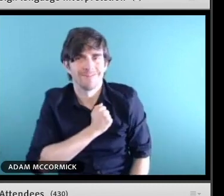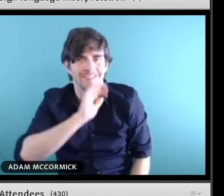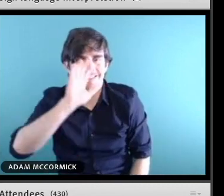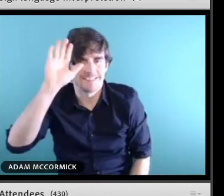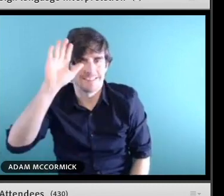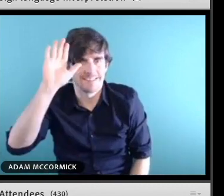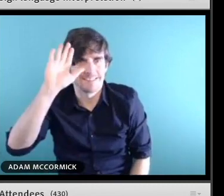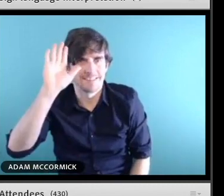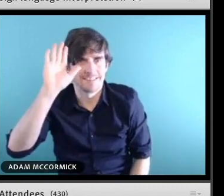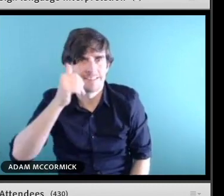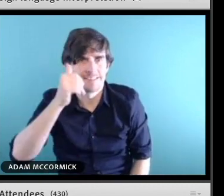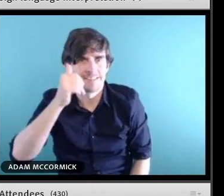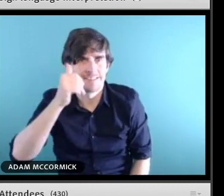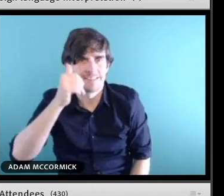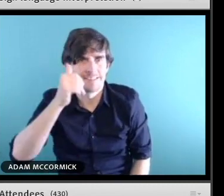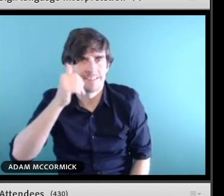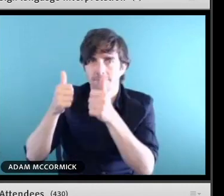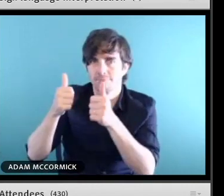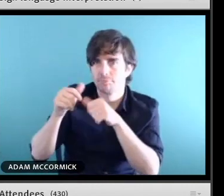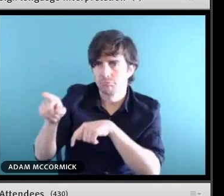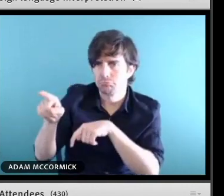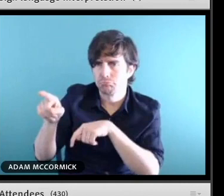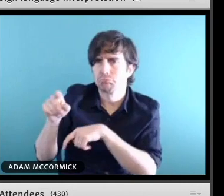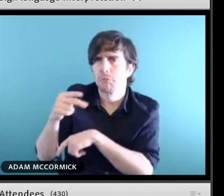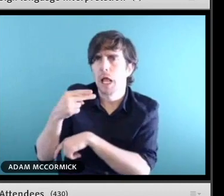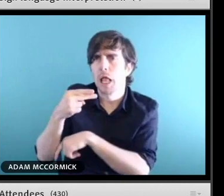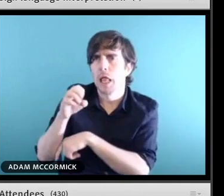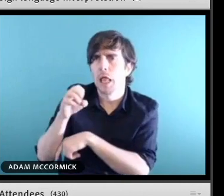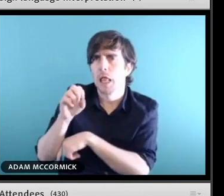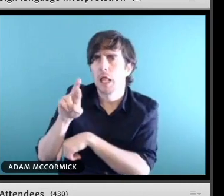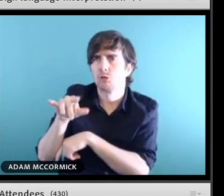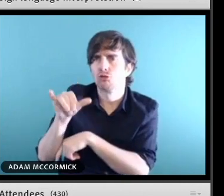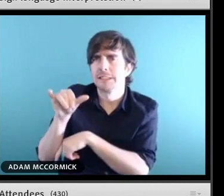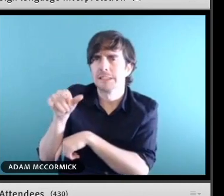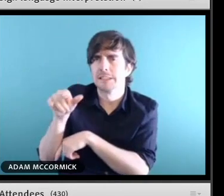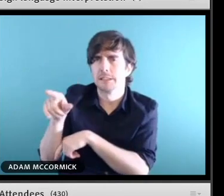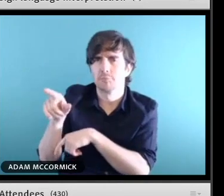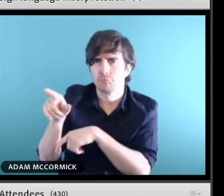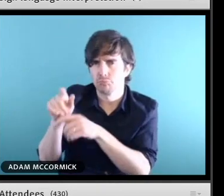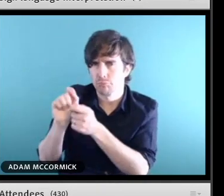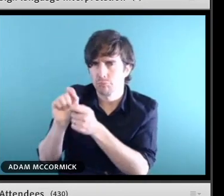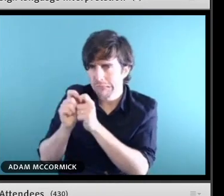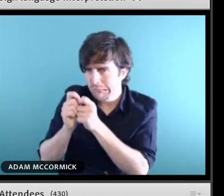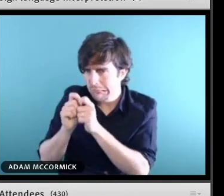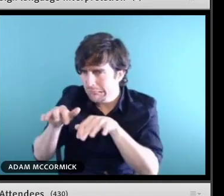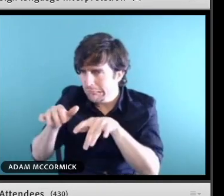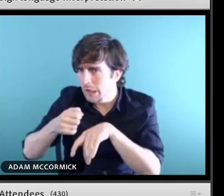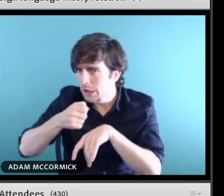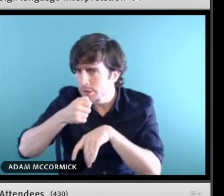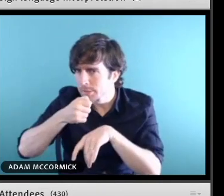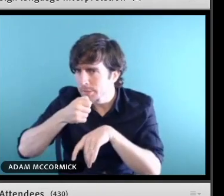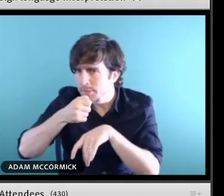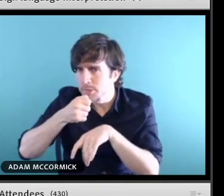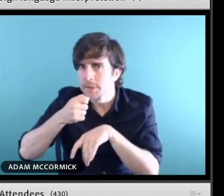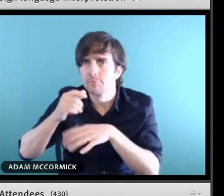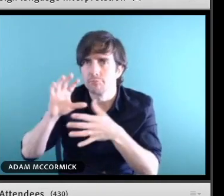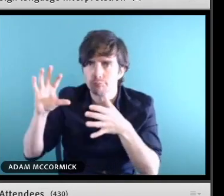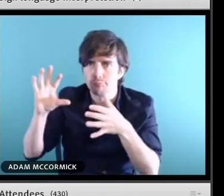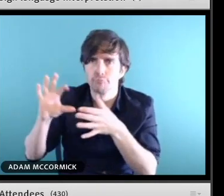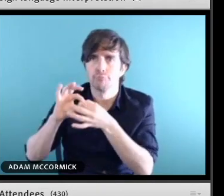great if you can share with us about the partnership. >> HENRY: Hello? Can you hear me now?